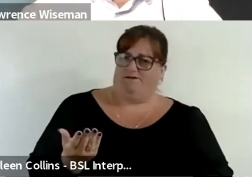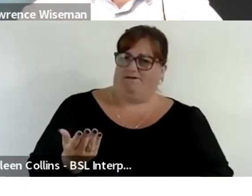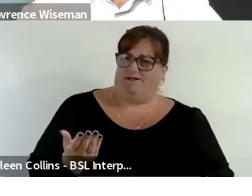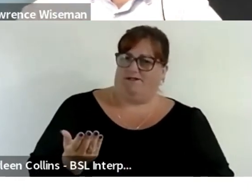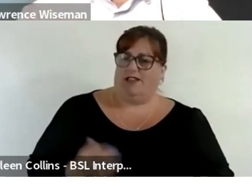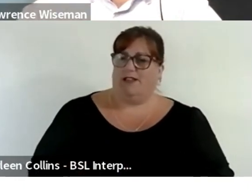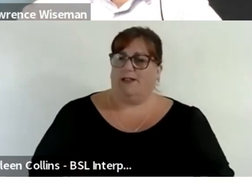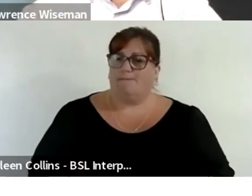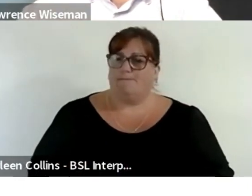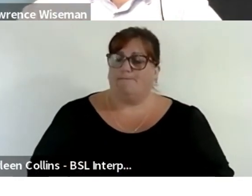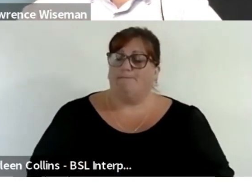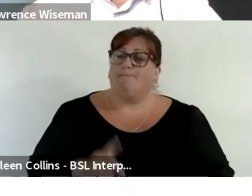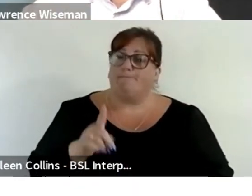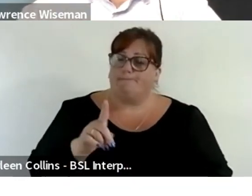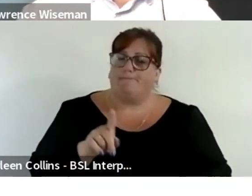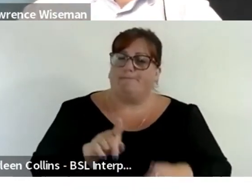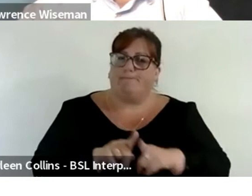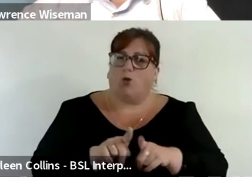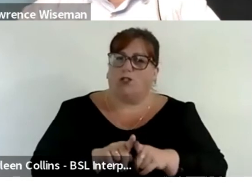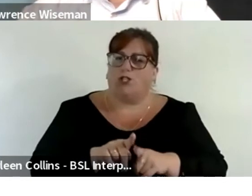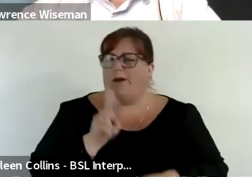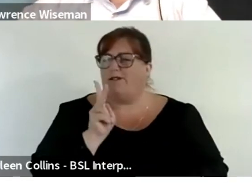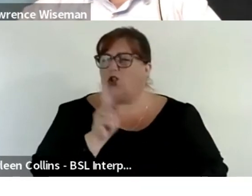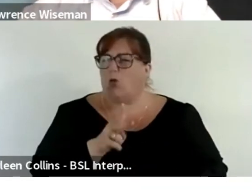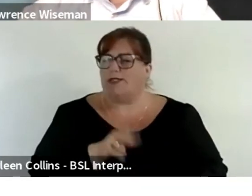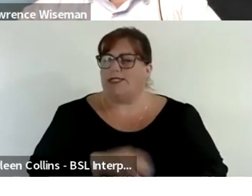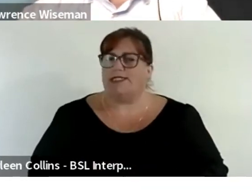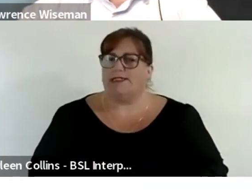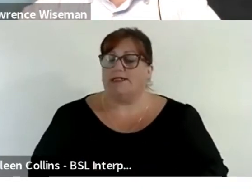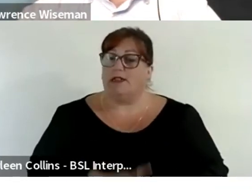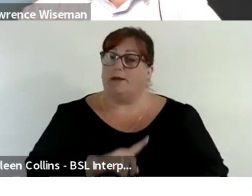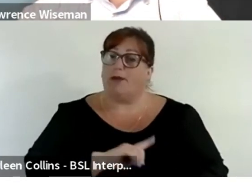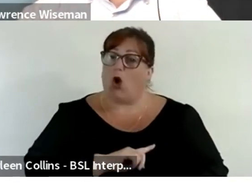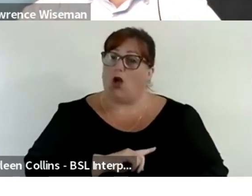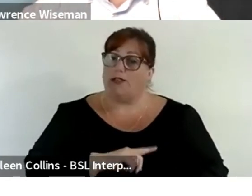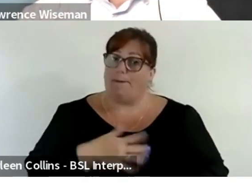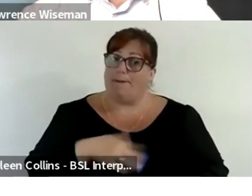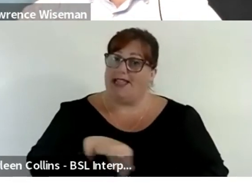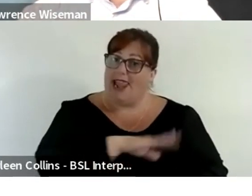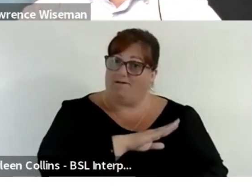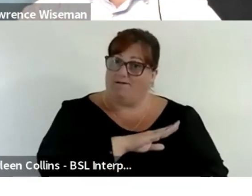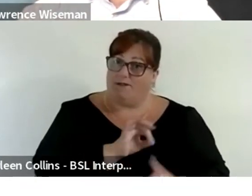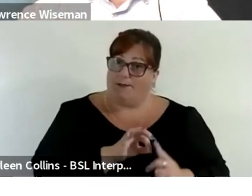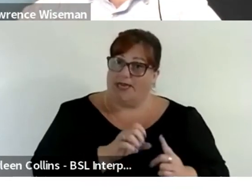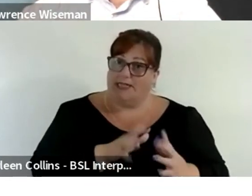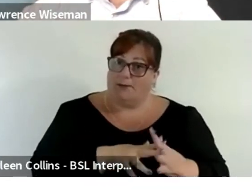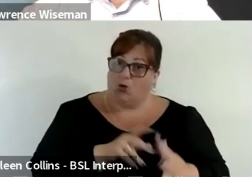The other thing I noticed, PwC, having left and come back, PwC were great about it the first time around.